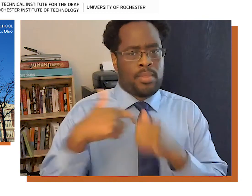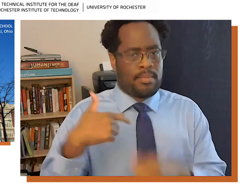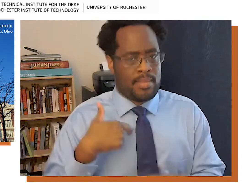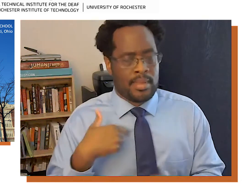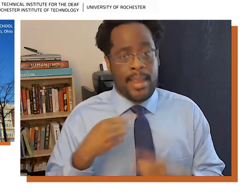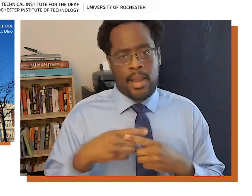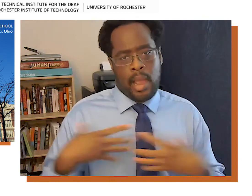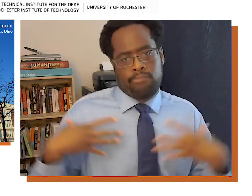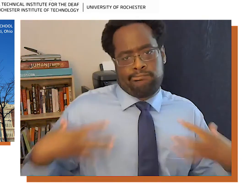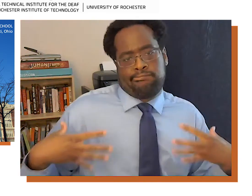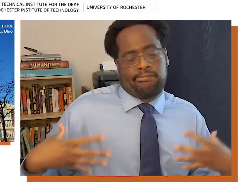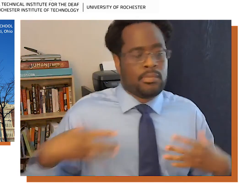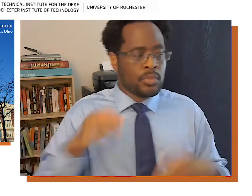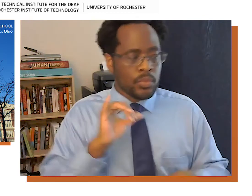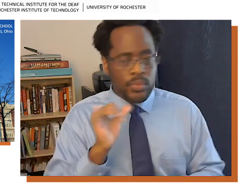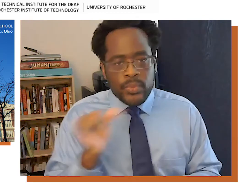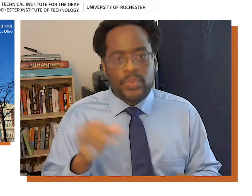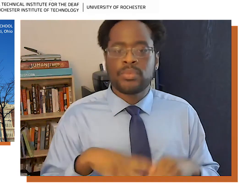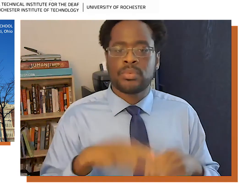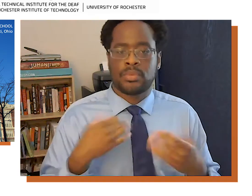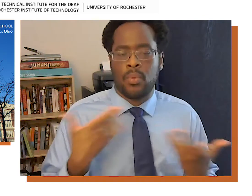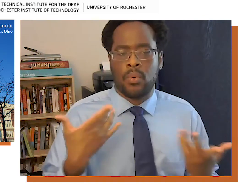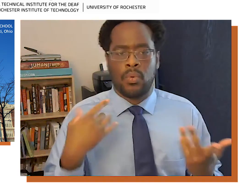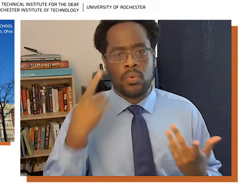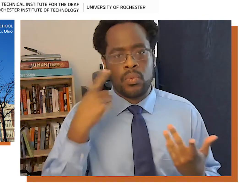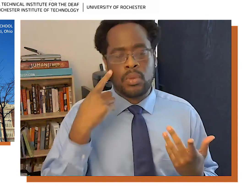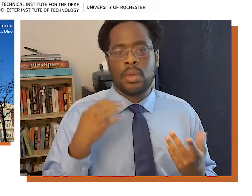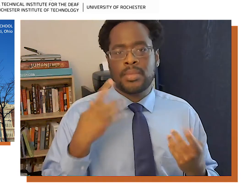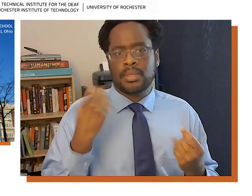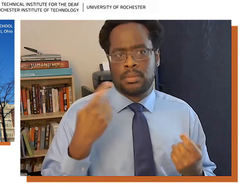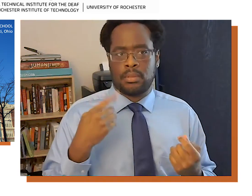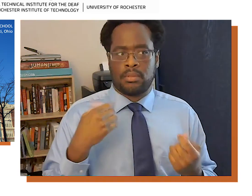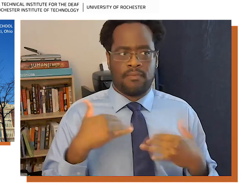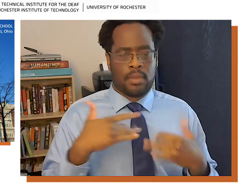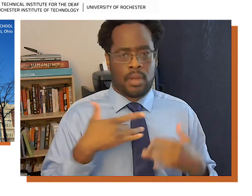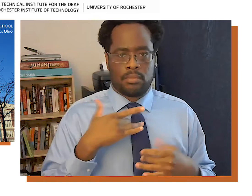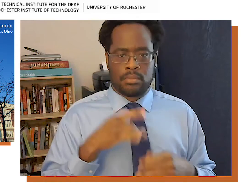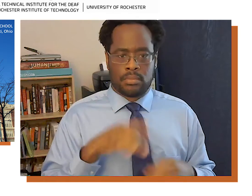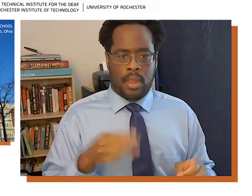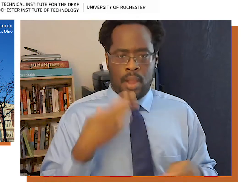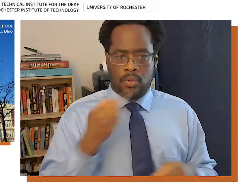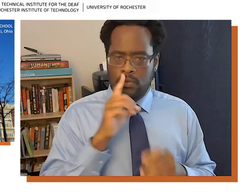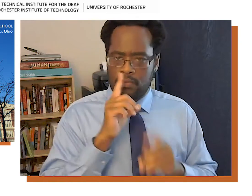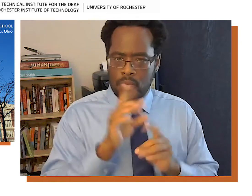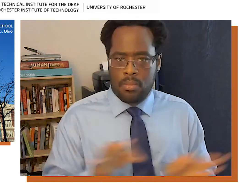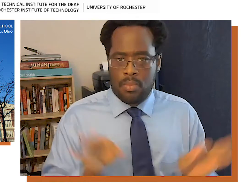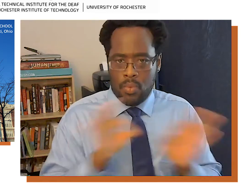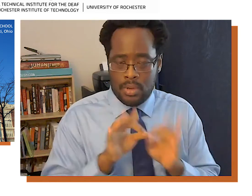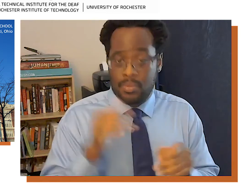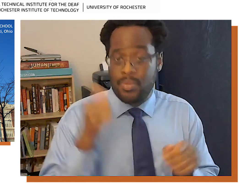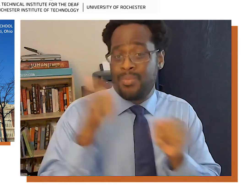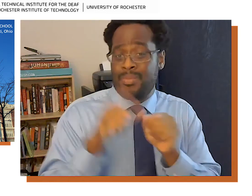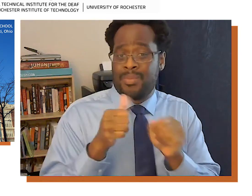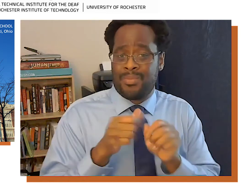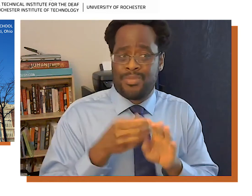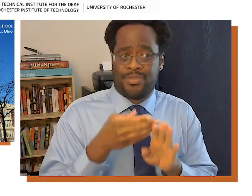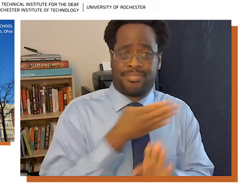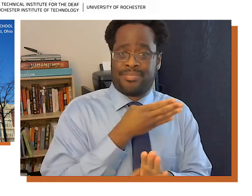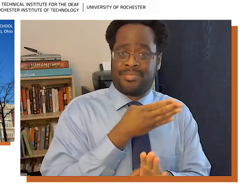because I was so tall and I was pretty bulky, so, for me, high school was very important.